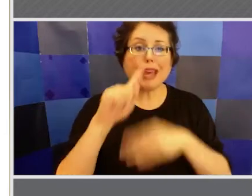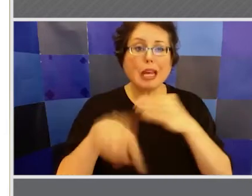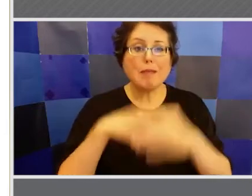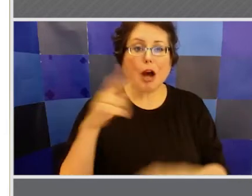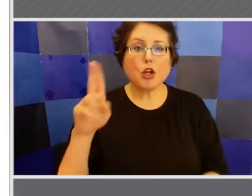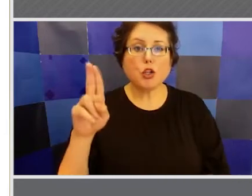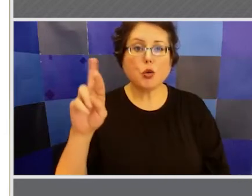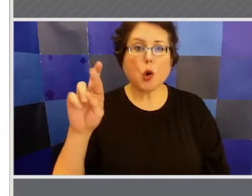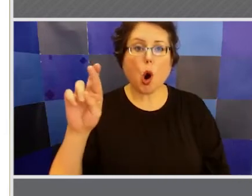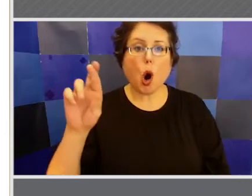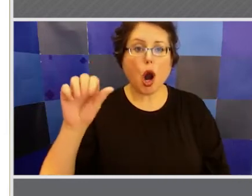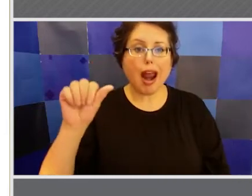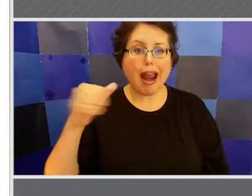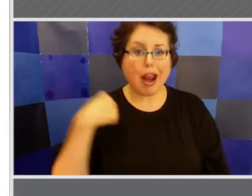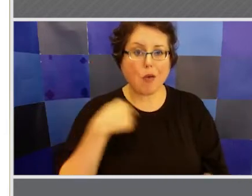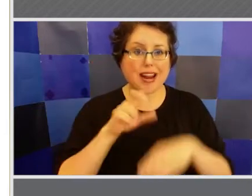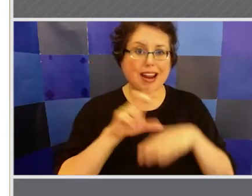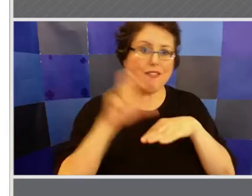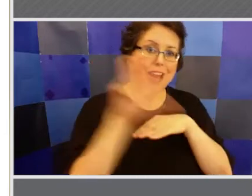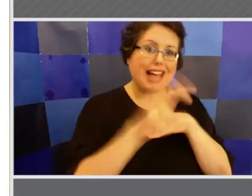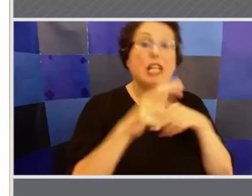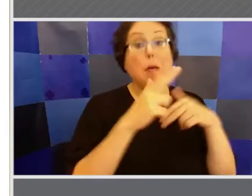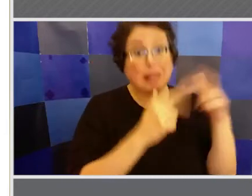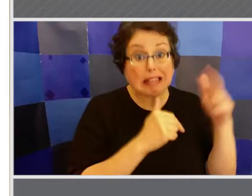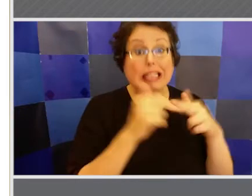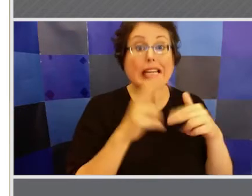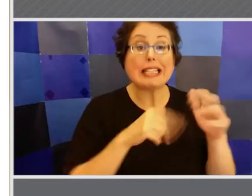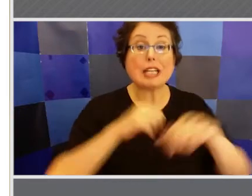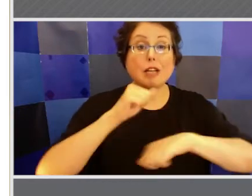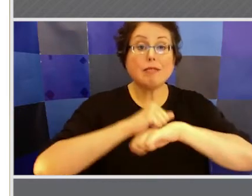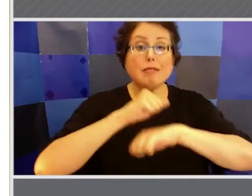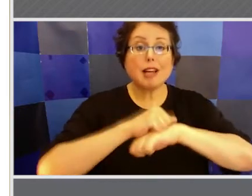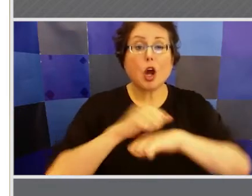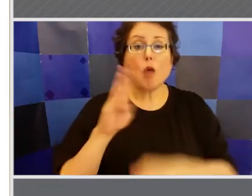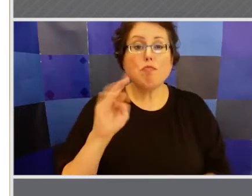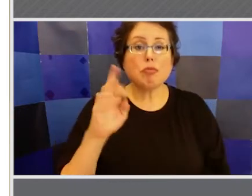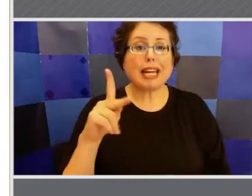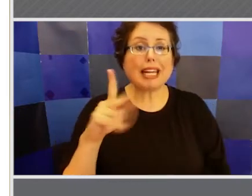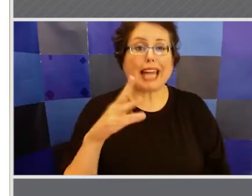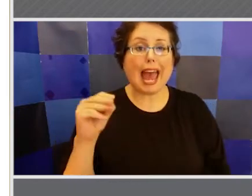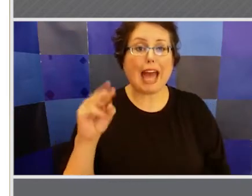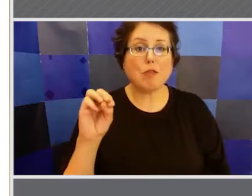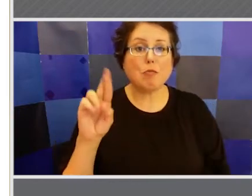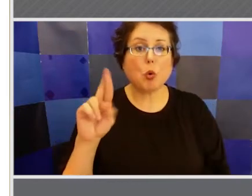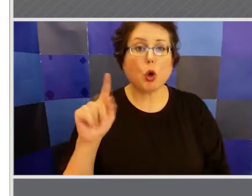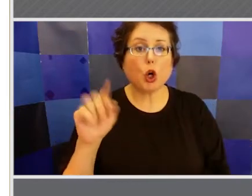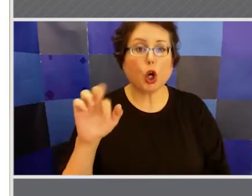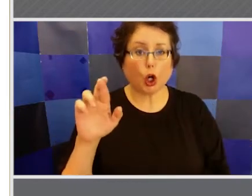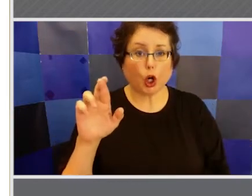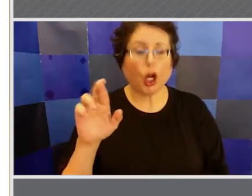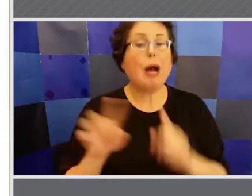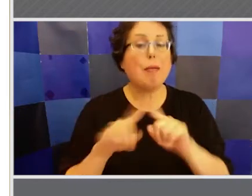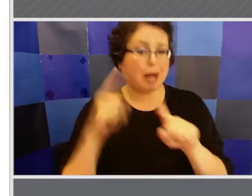places right like buildings and bricks and mortar and structures, but in addition to that and really ultimately what we're doing is investing with the people of our